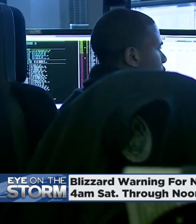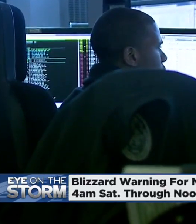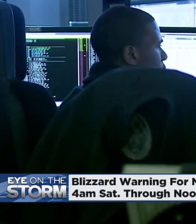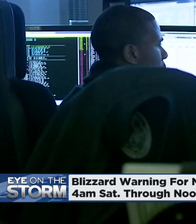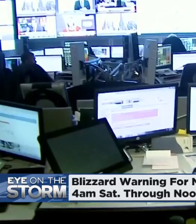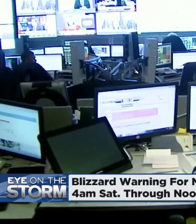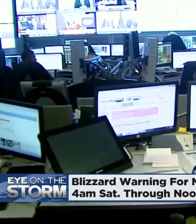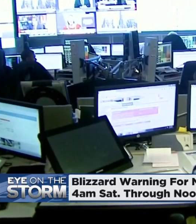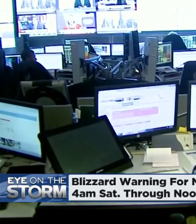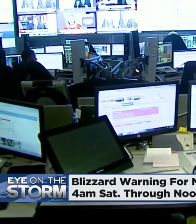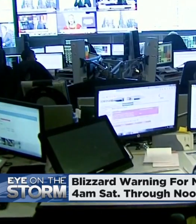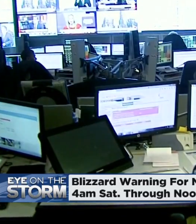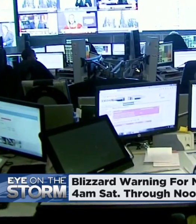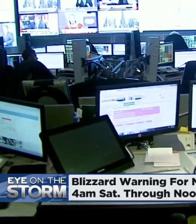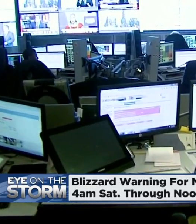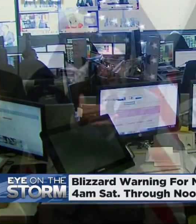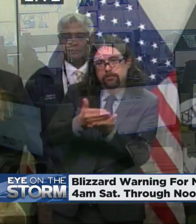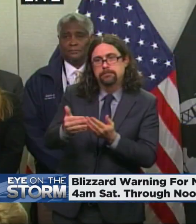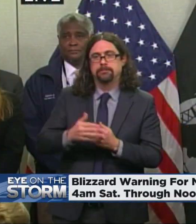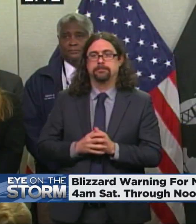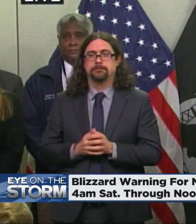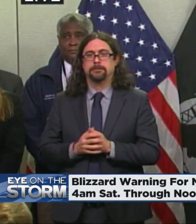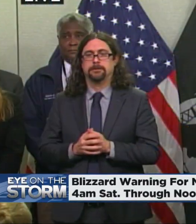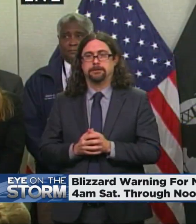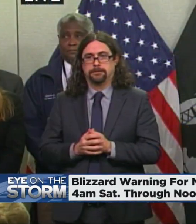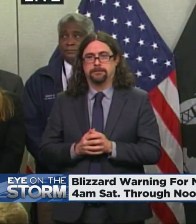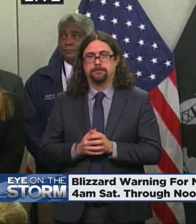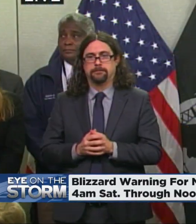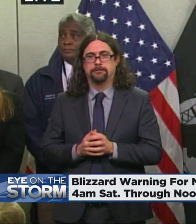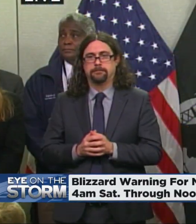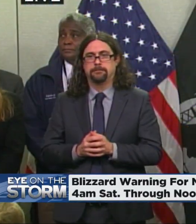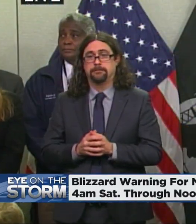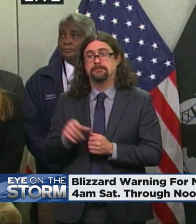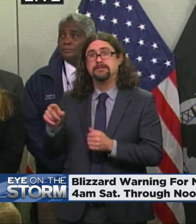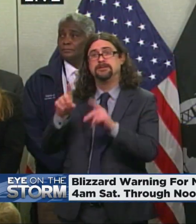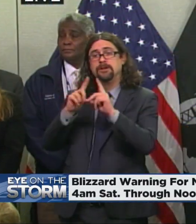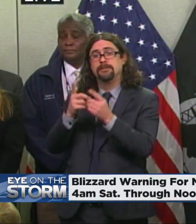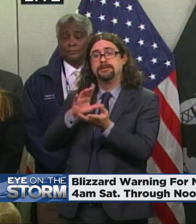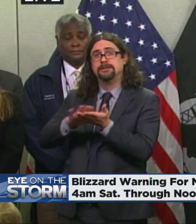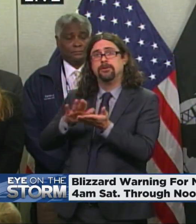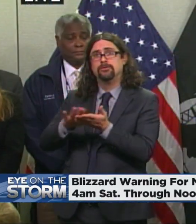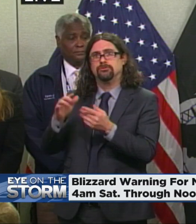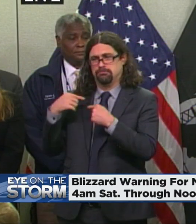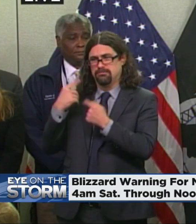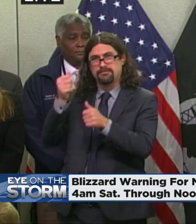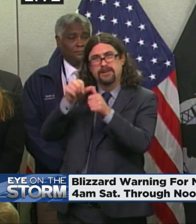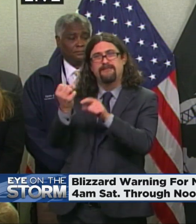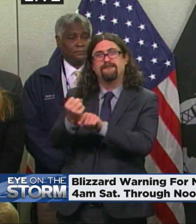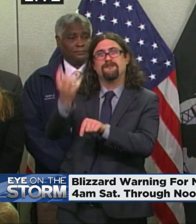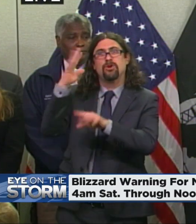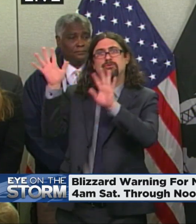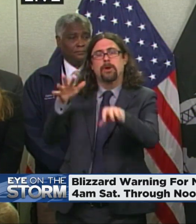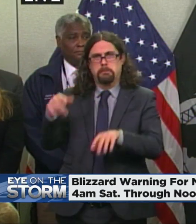SANITATION DEPARTMENT AS ALWAYS TAKES THE LEAD IN CLEARING OUR STREETS. THEY HAVE DONE AN EXTRAORDINARY JOB OVER ALL THE STORMS THESE